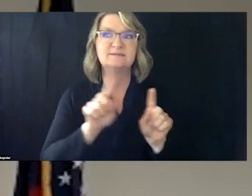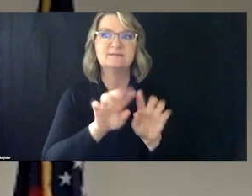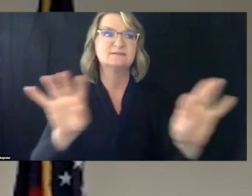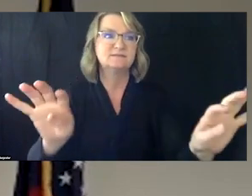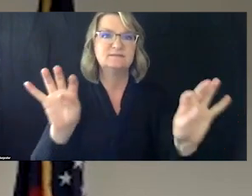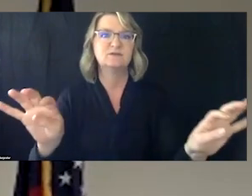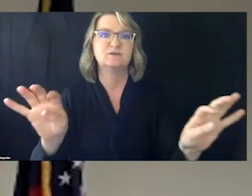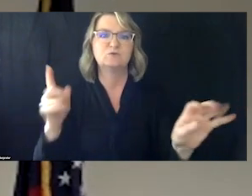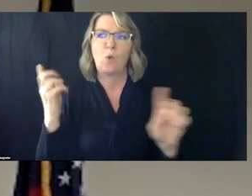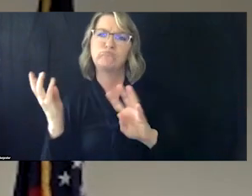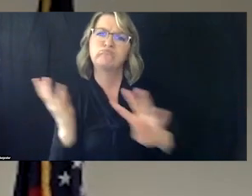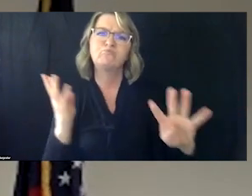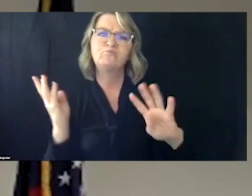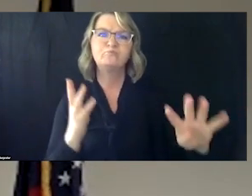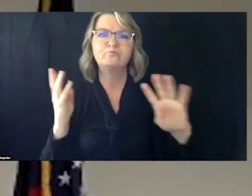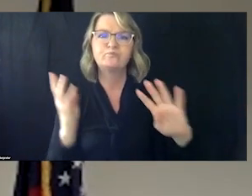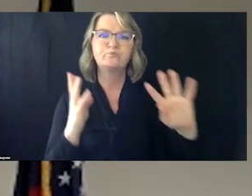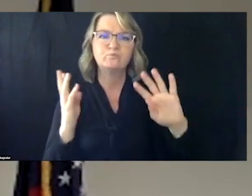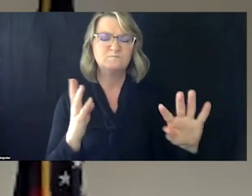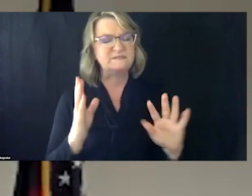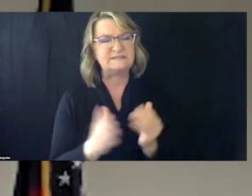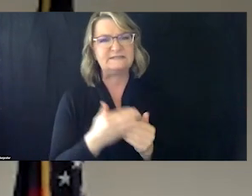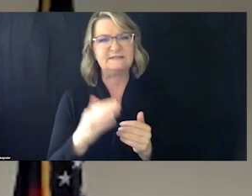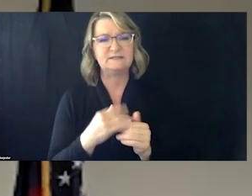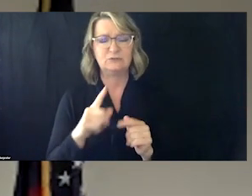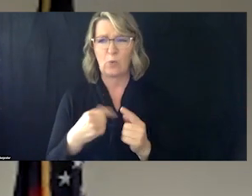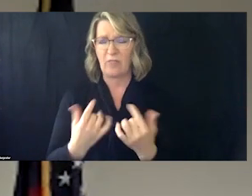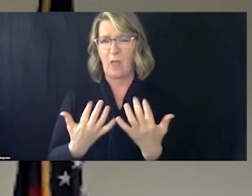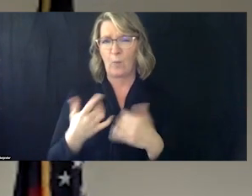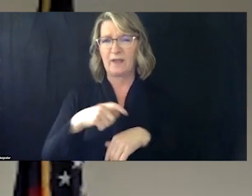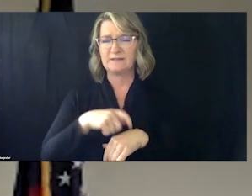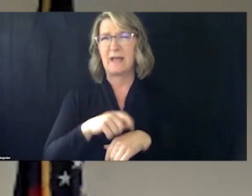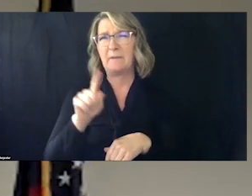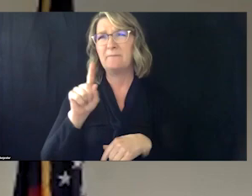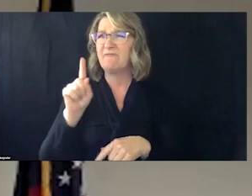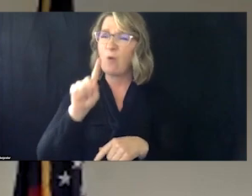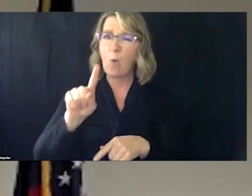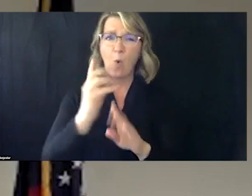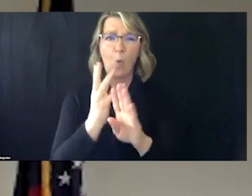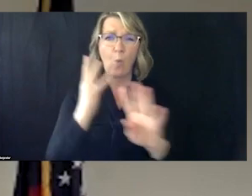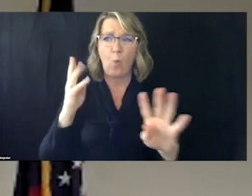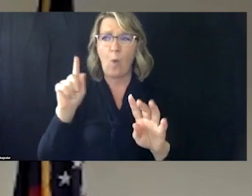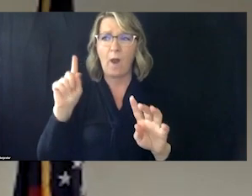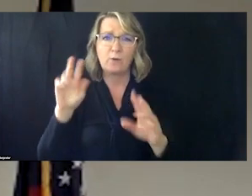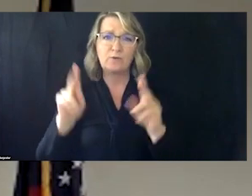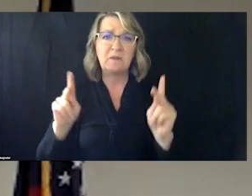so really that wait time when it's about 100 people is about 10 minutes in line that voters